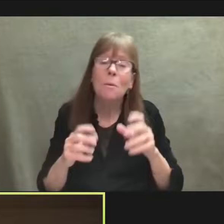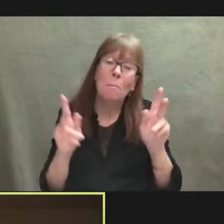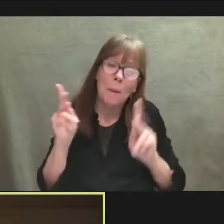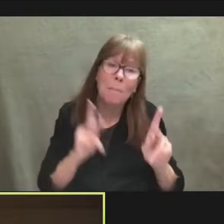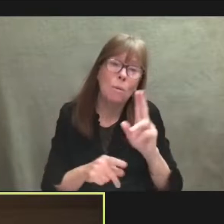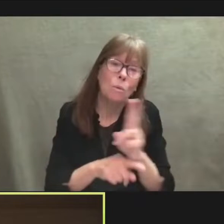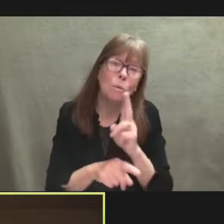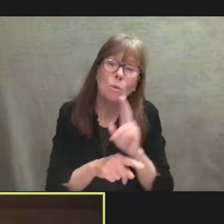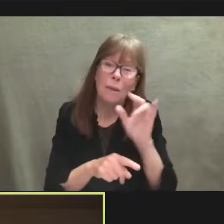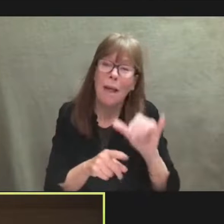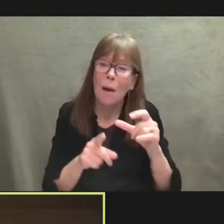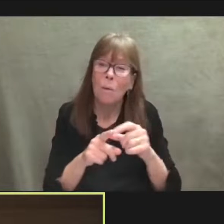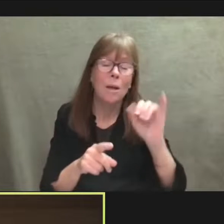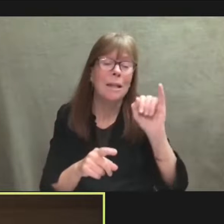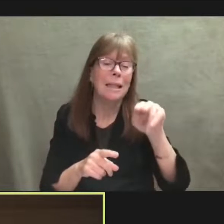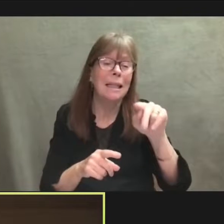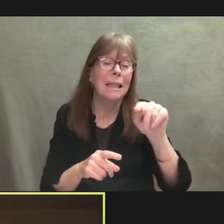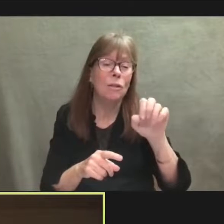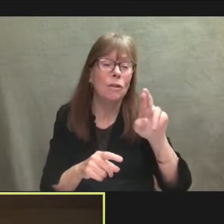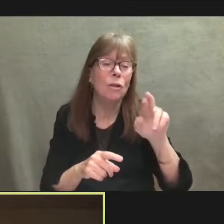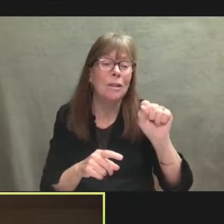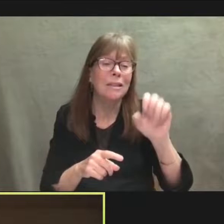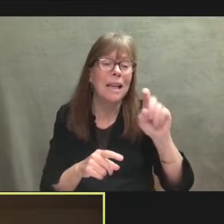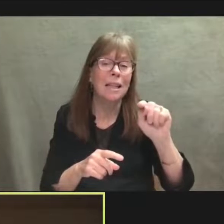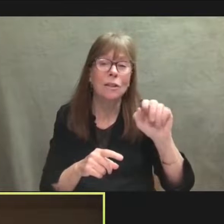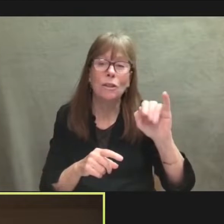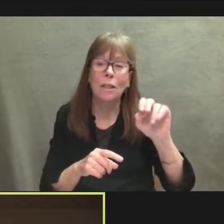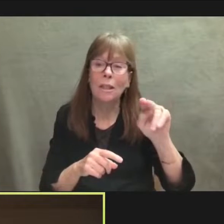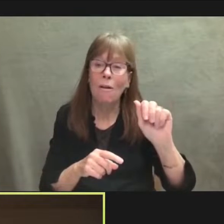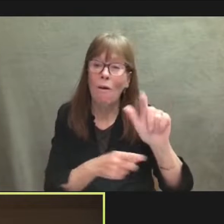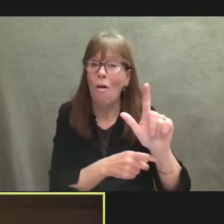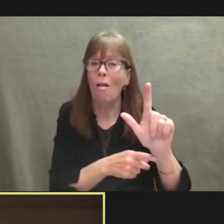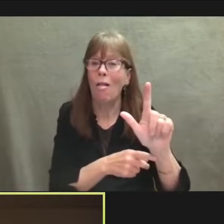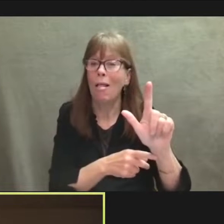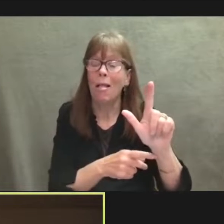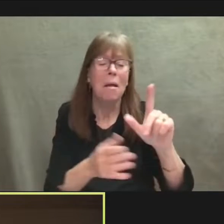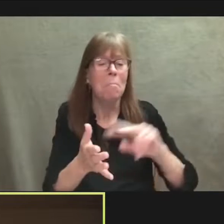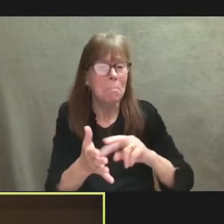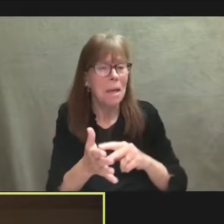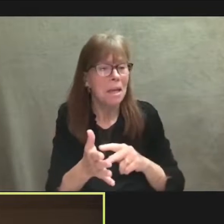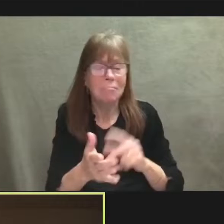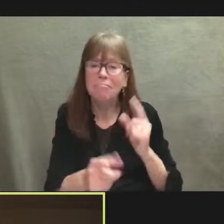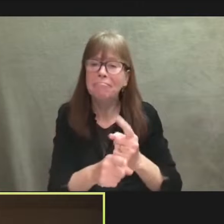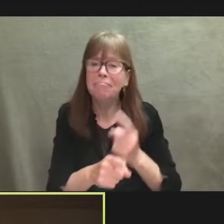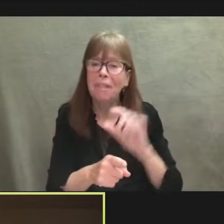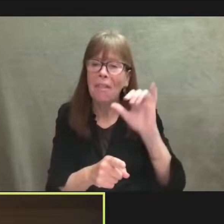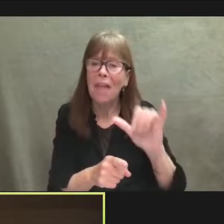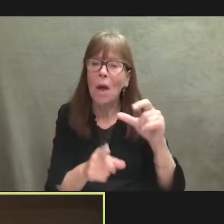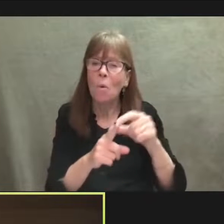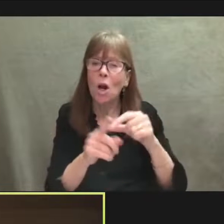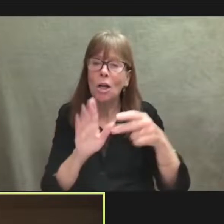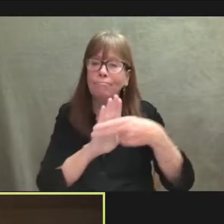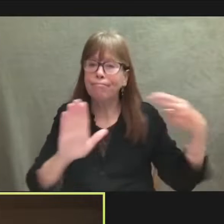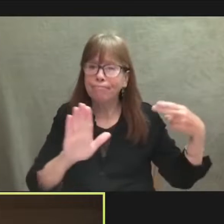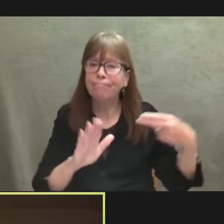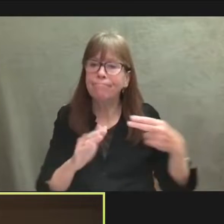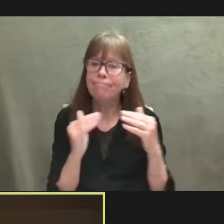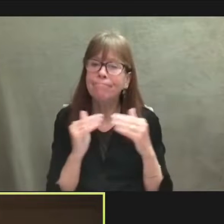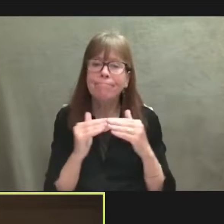“intersectional” as if it’s a blanket term for diversity. And I think that really,